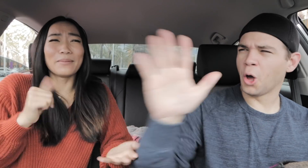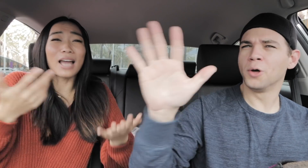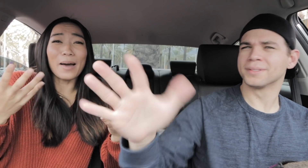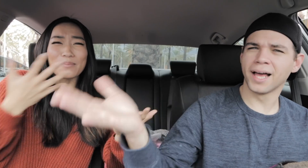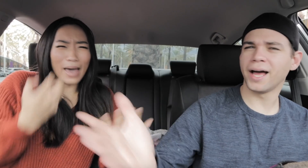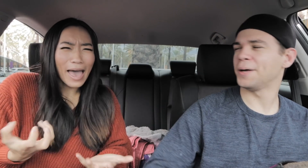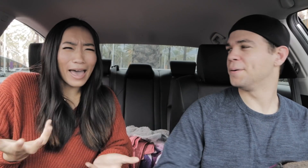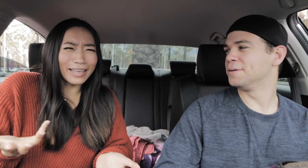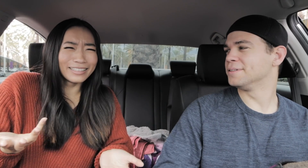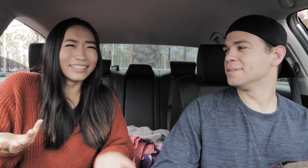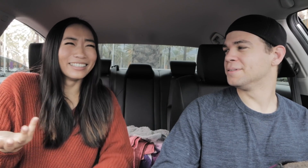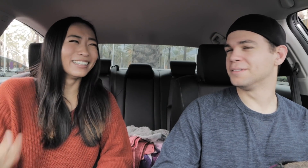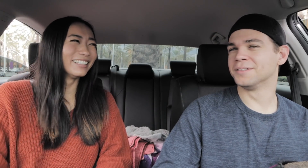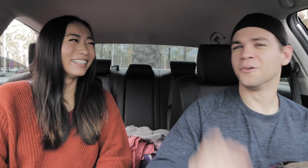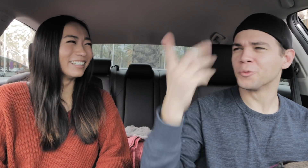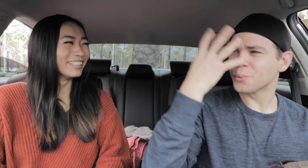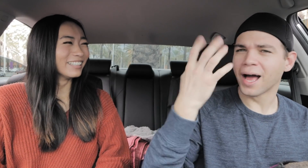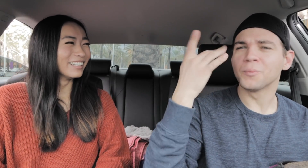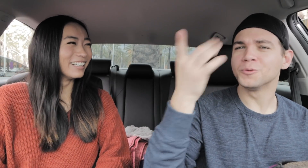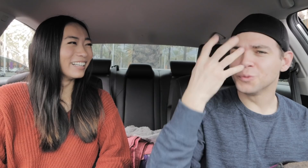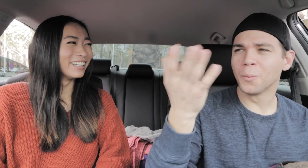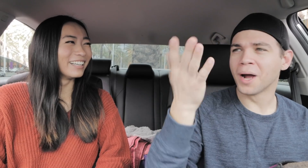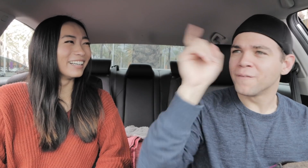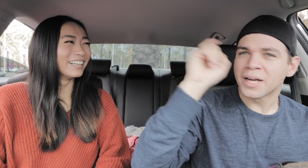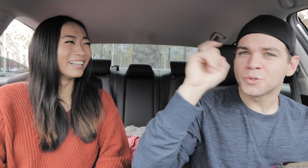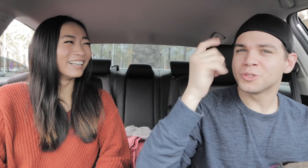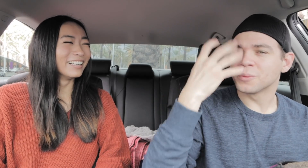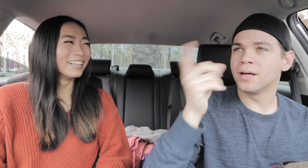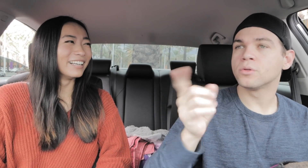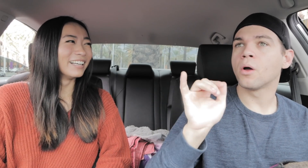"You're mad, why are you so mad?!" her facial expressions was mad ohhh, no no no E: Yeah no no no She was tired and wanted to go back to sleep